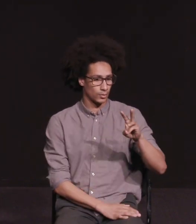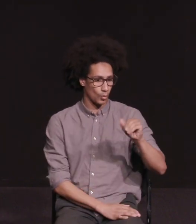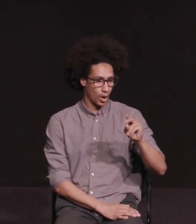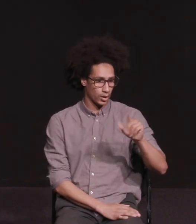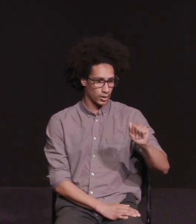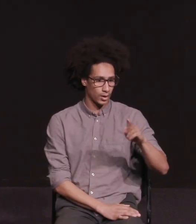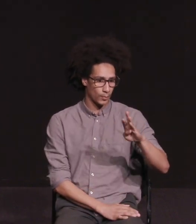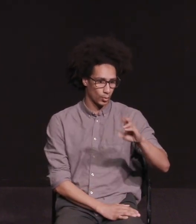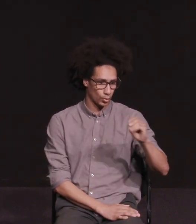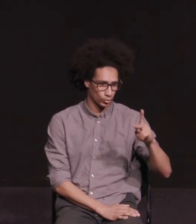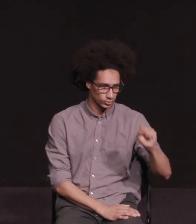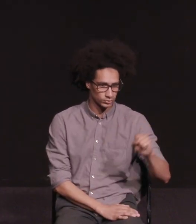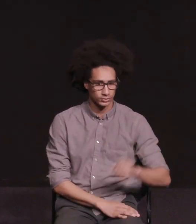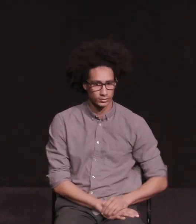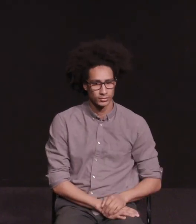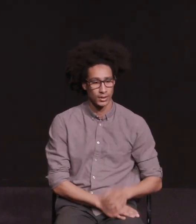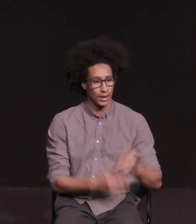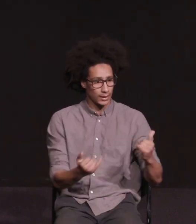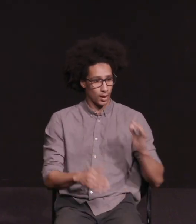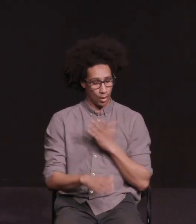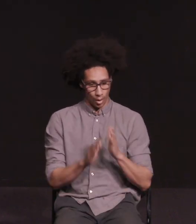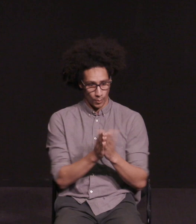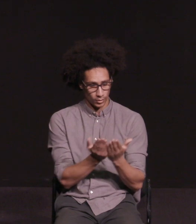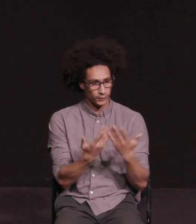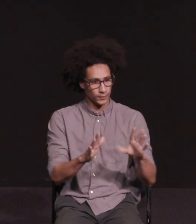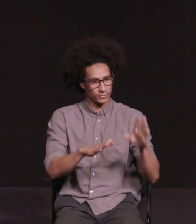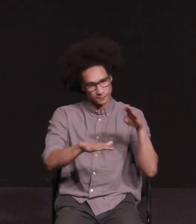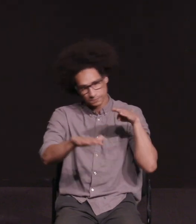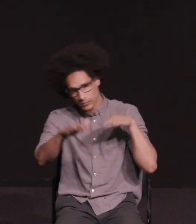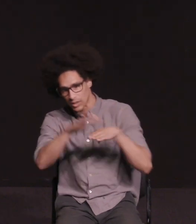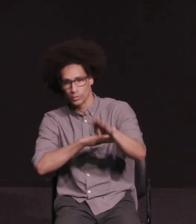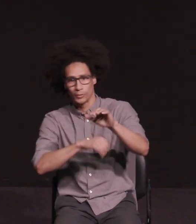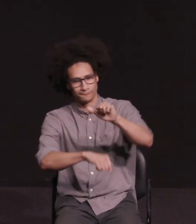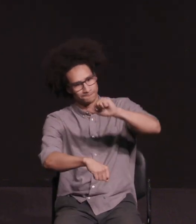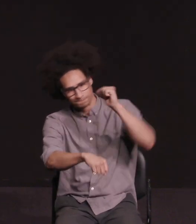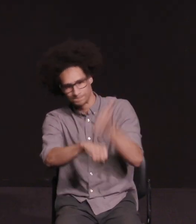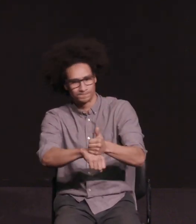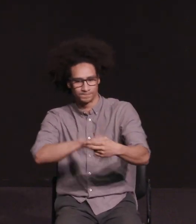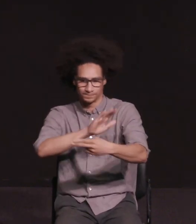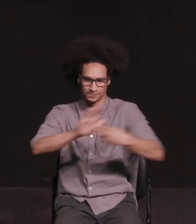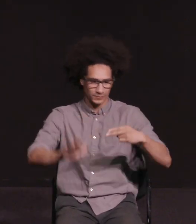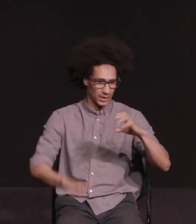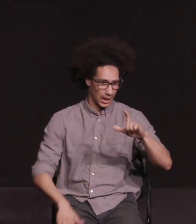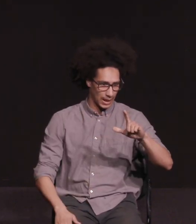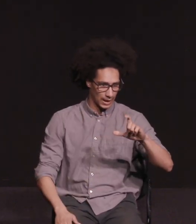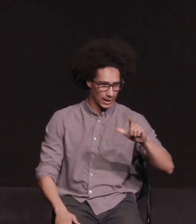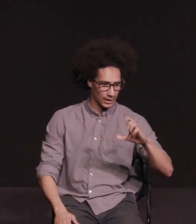And our books have ascended into the realm of classics, with Virginia Hamilton's "M.C. Higgins, the Great"